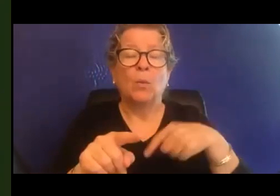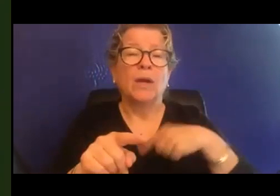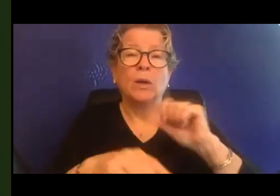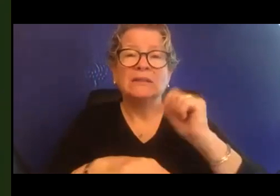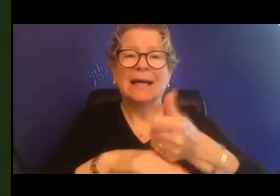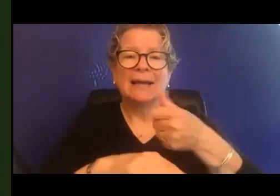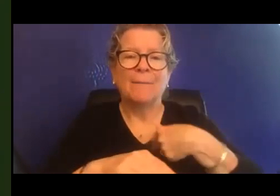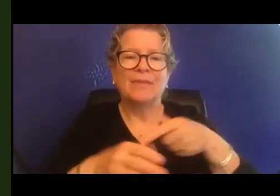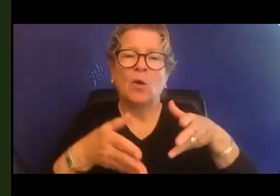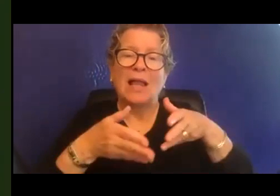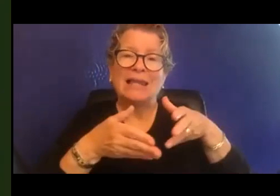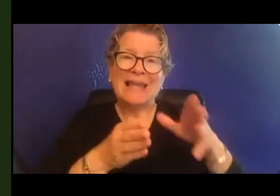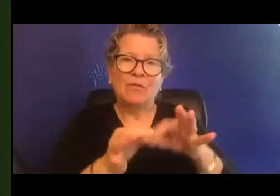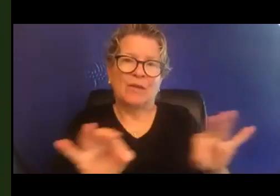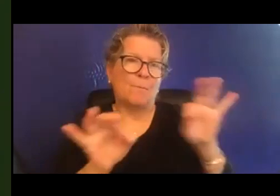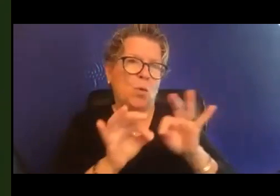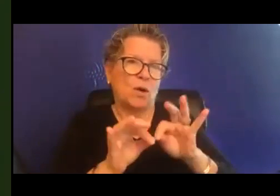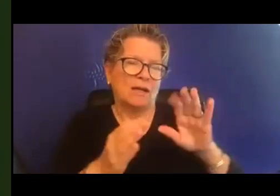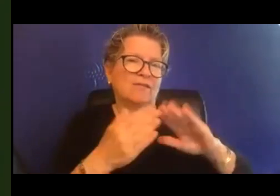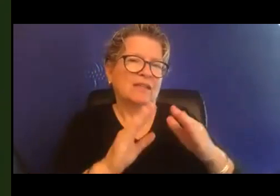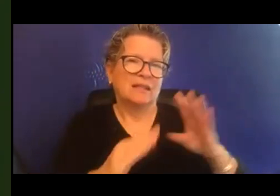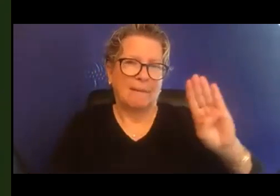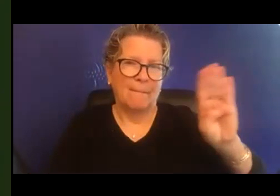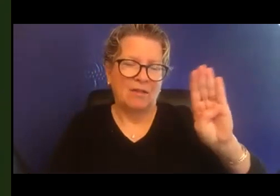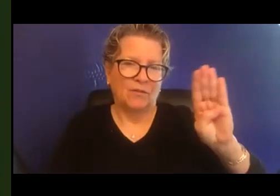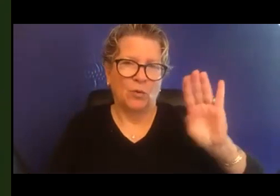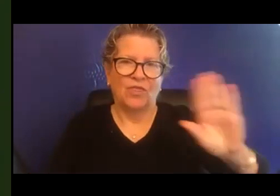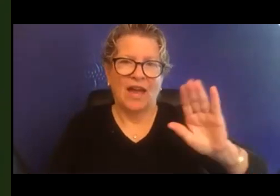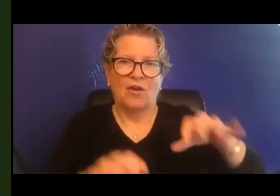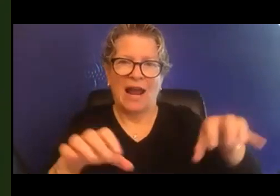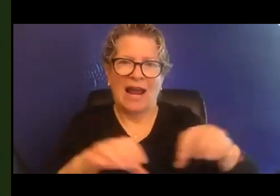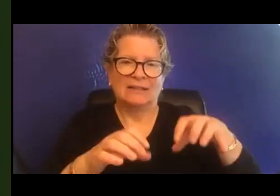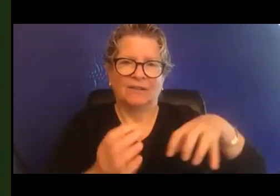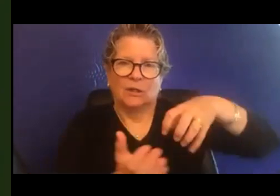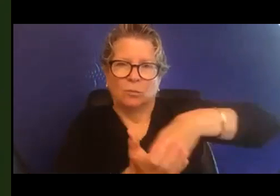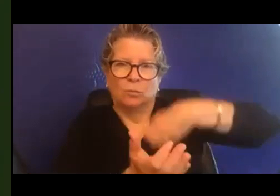that we'll allow this important City of Bellevue activity to take place every year as well.